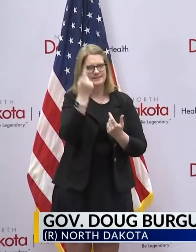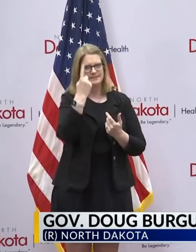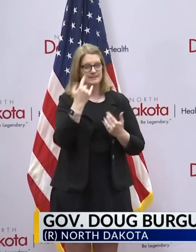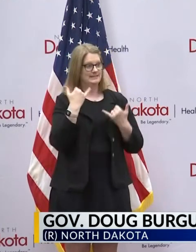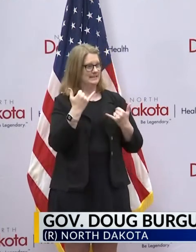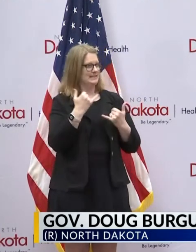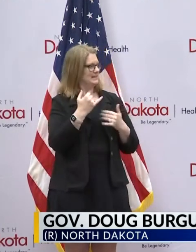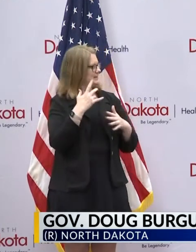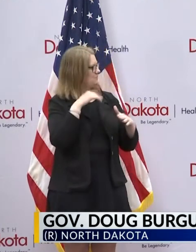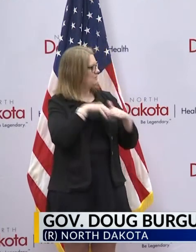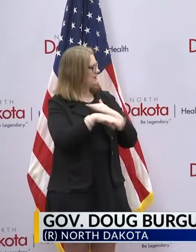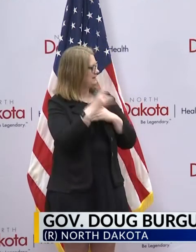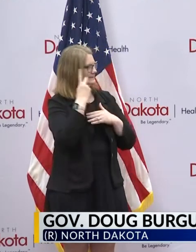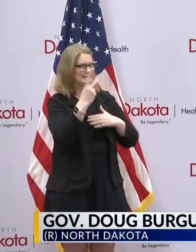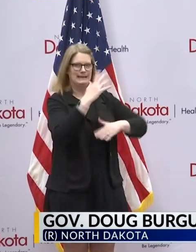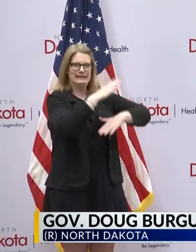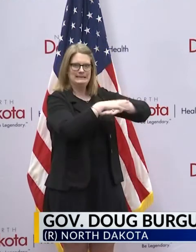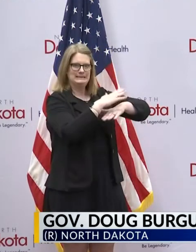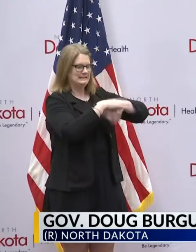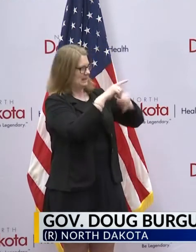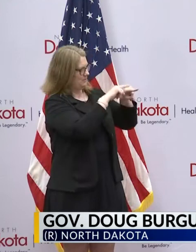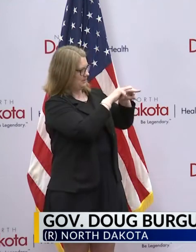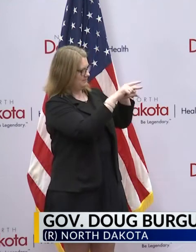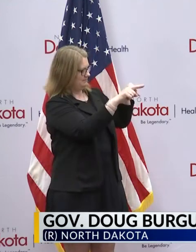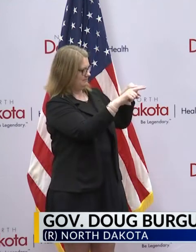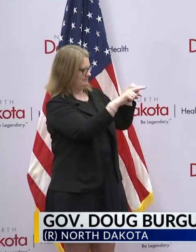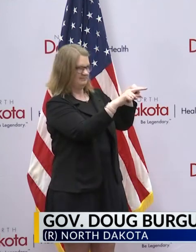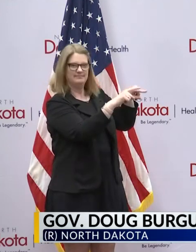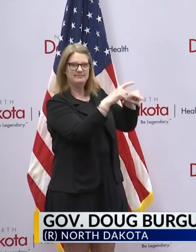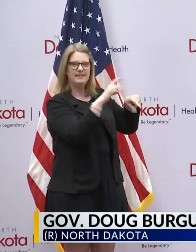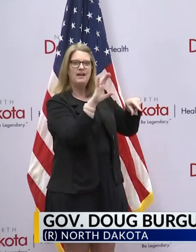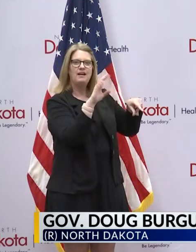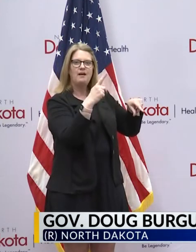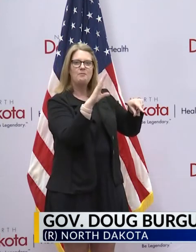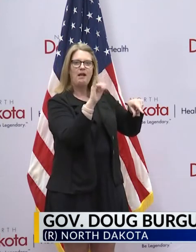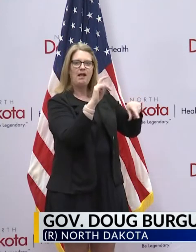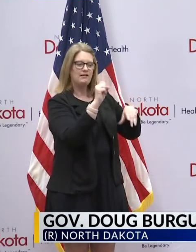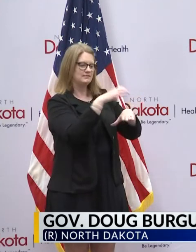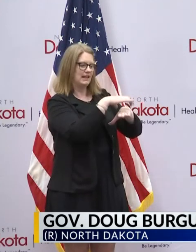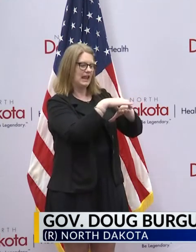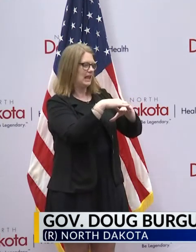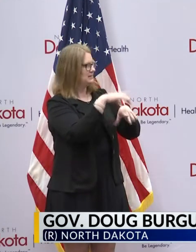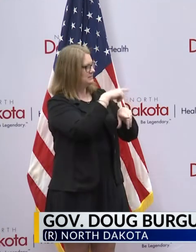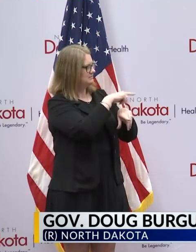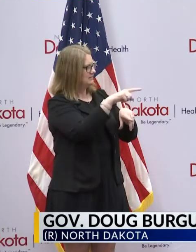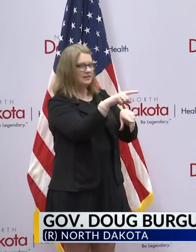AND ALL OF YOU THAT TAKE THE TIME TO STAY INFORMED ABOUT THIS HOSTTORY I CAN PERIOD.